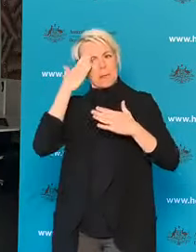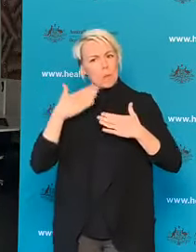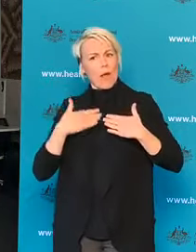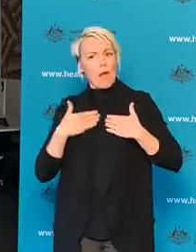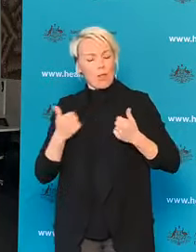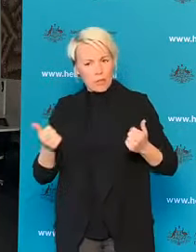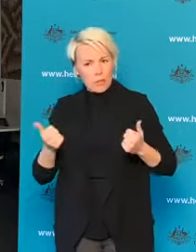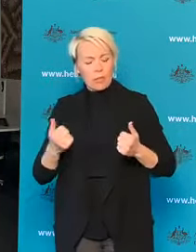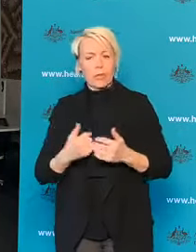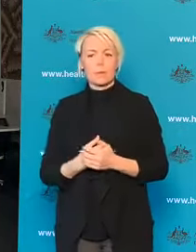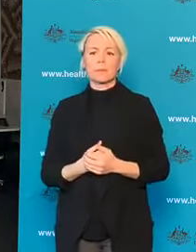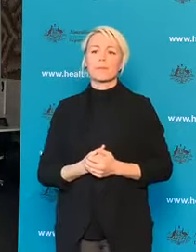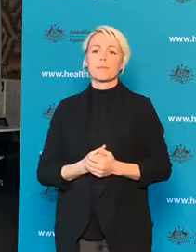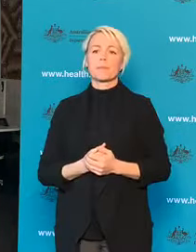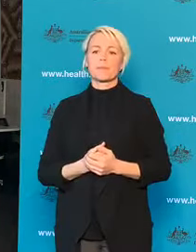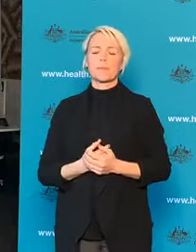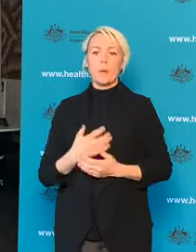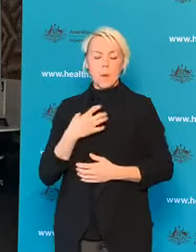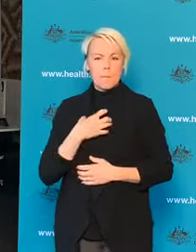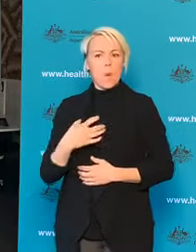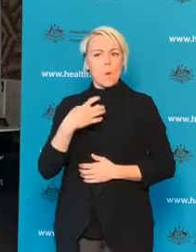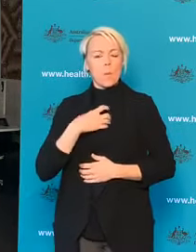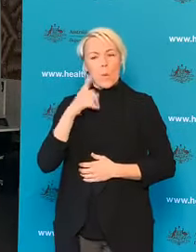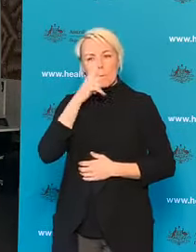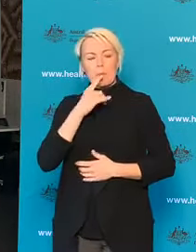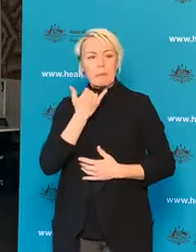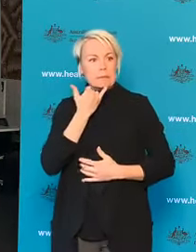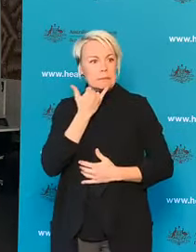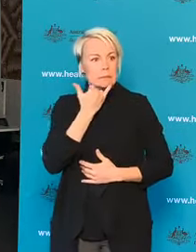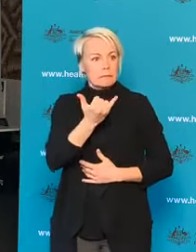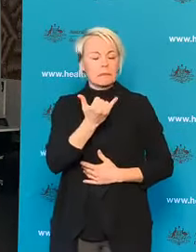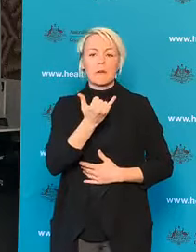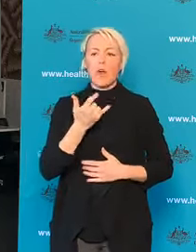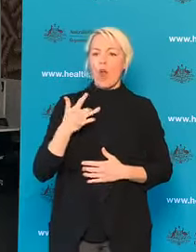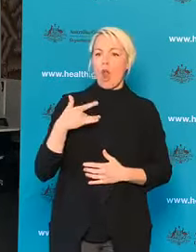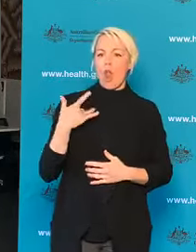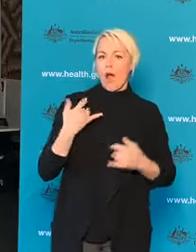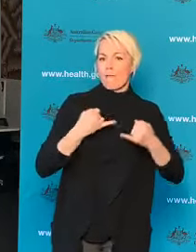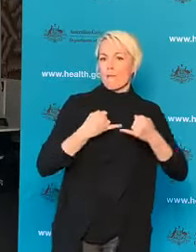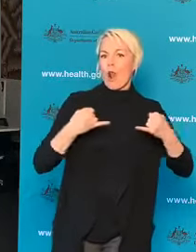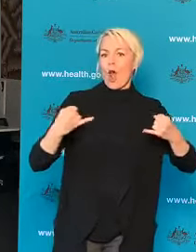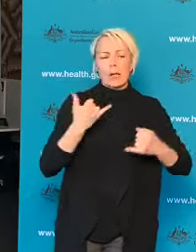on services like Lifeline for example. I wanted to find out from you